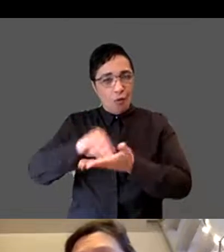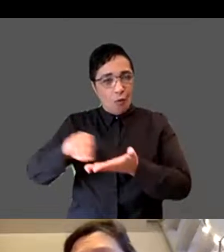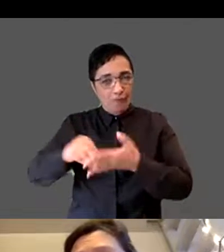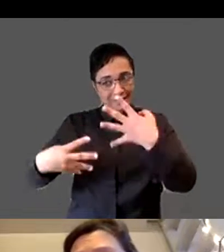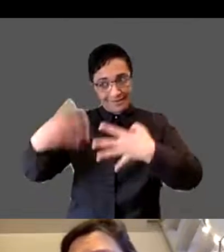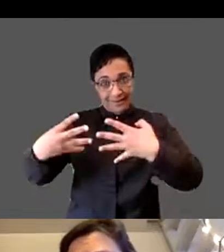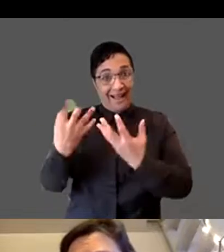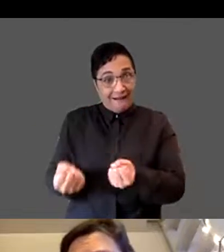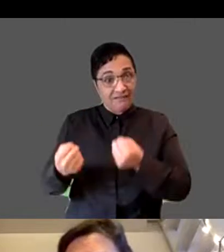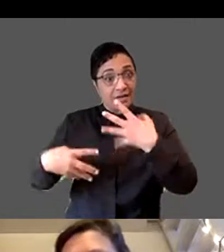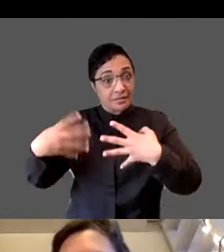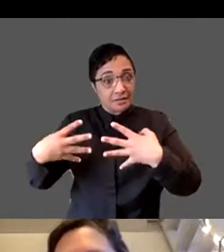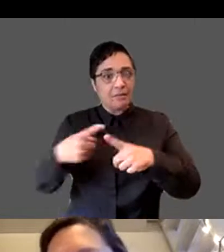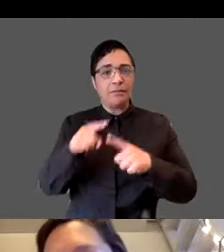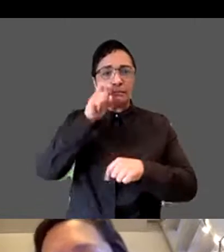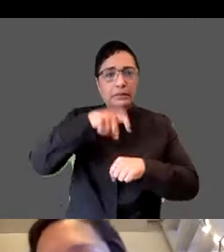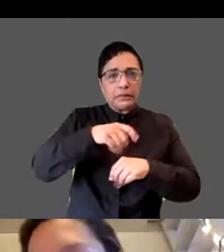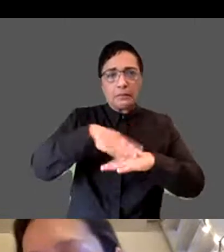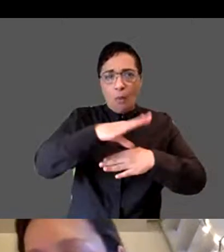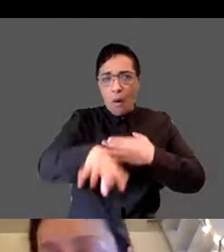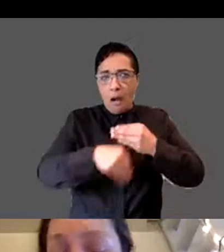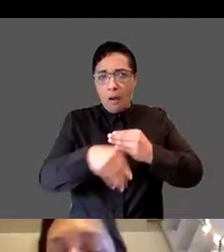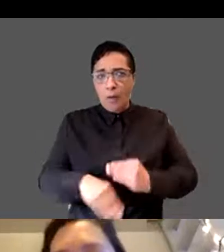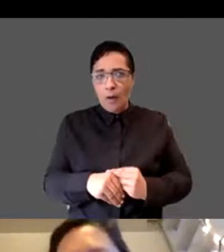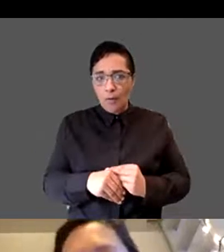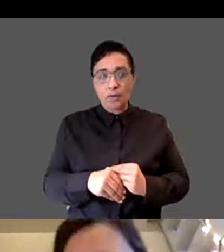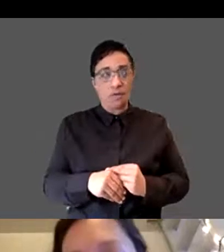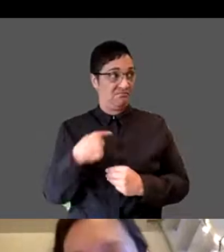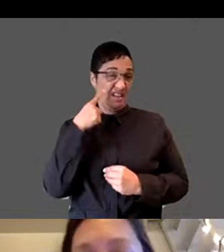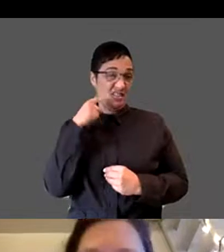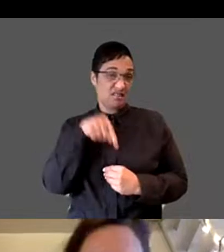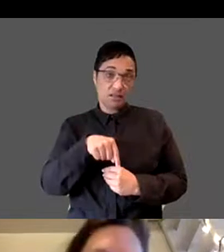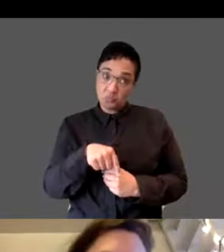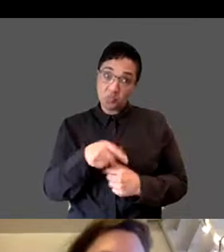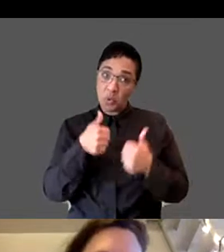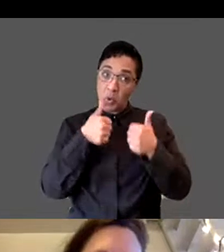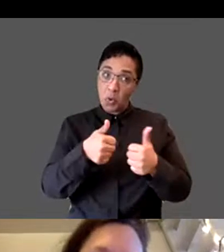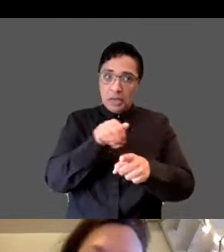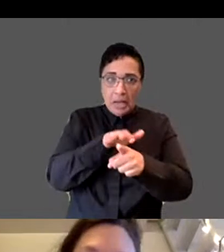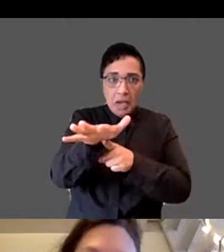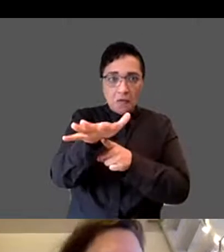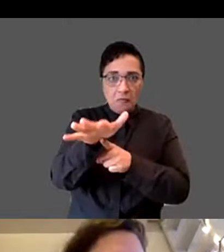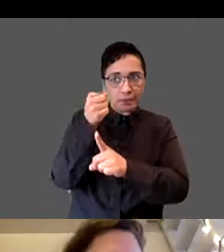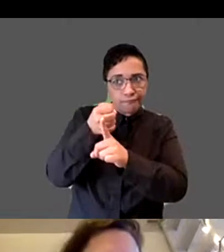where there's a need, I think that is a very good way to influence and to answer your question,